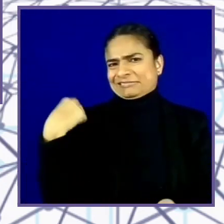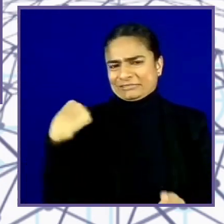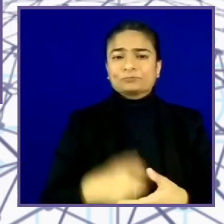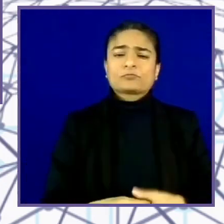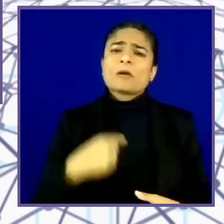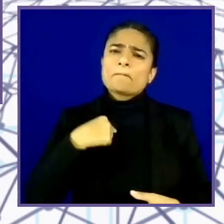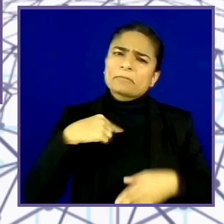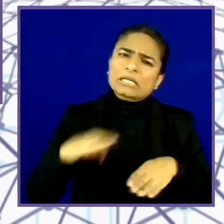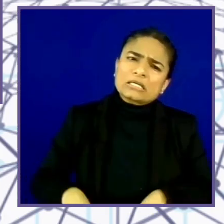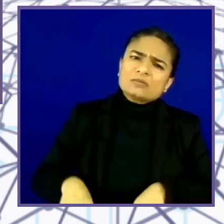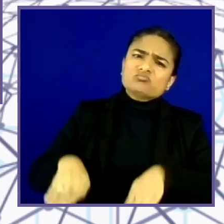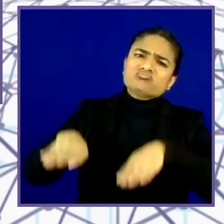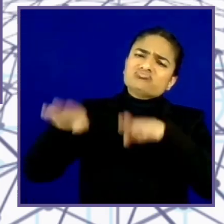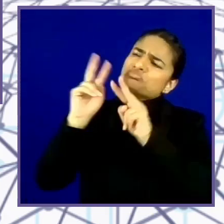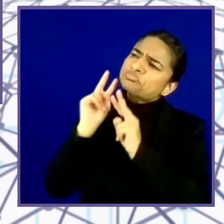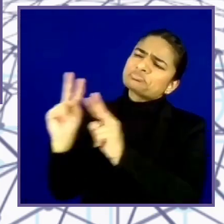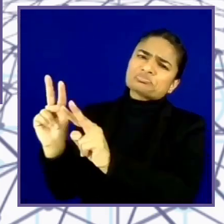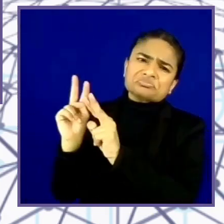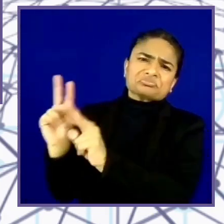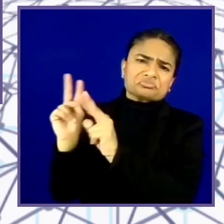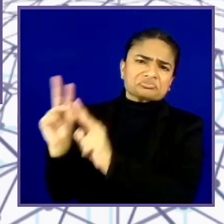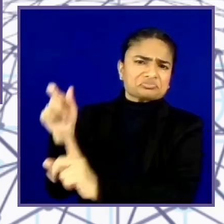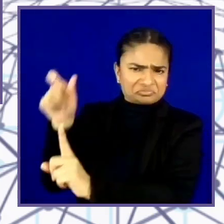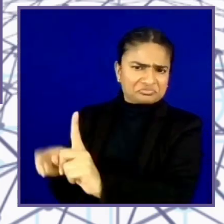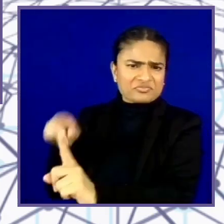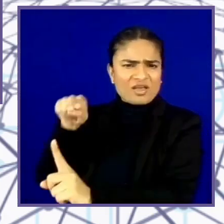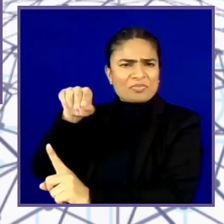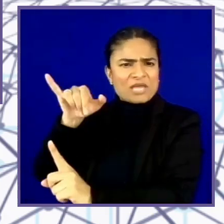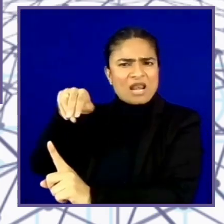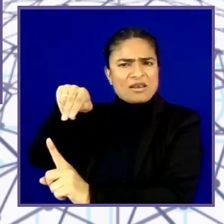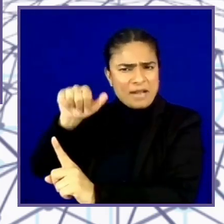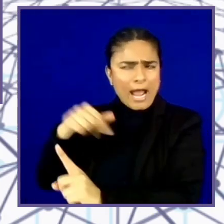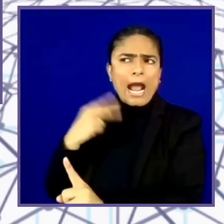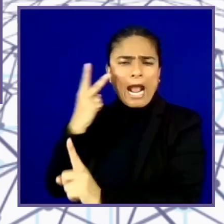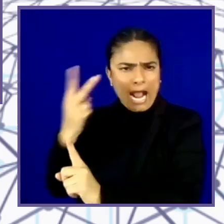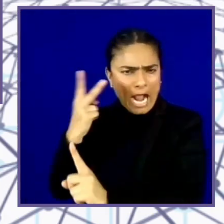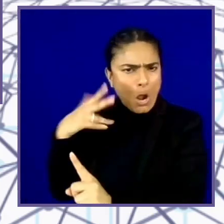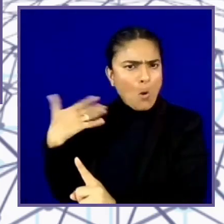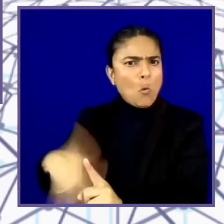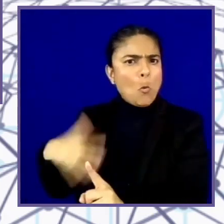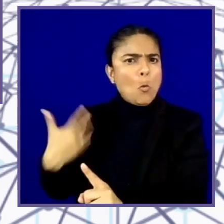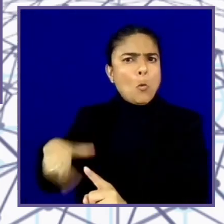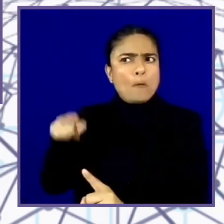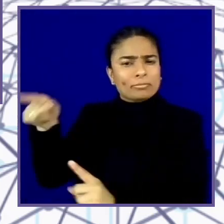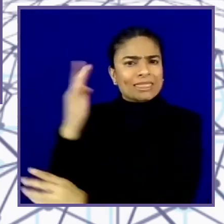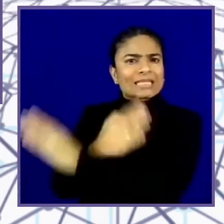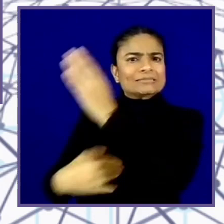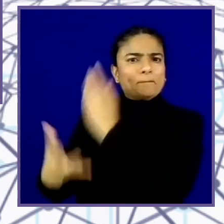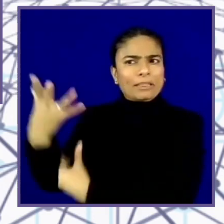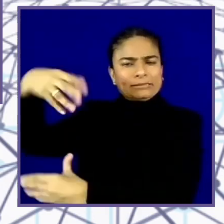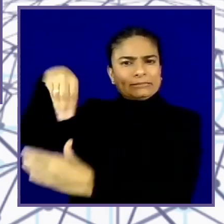financial, and economic and digital exclusion that individuals with disabilities face every day.